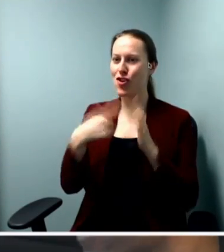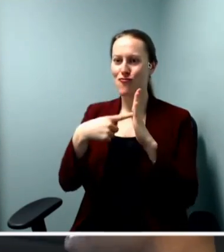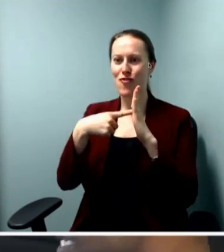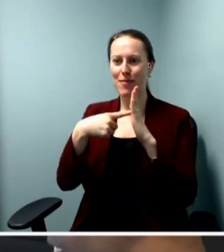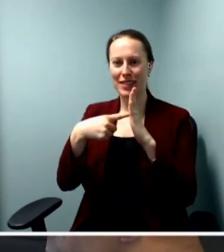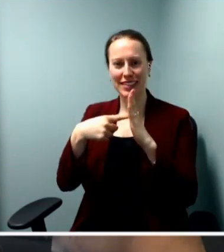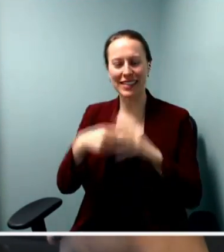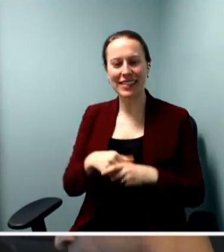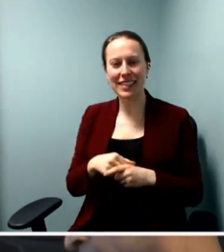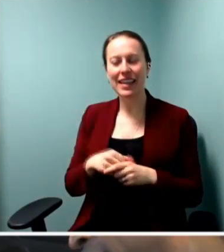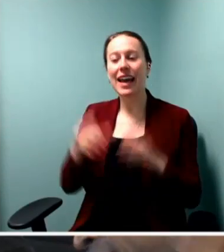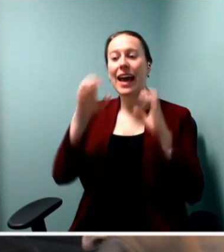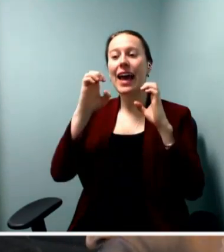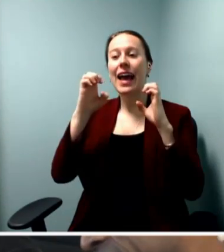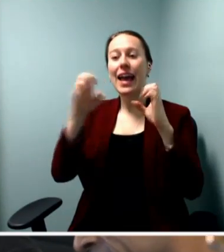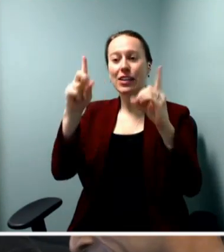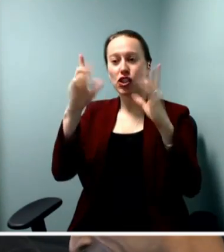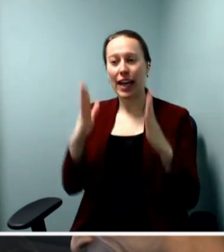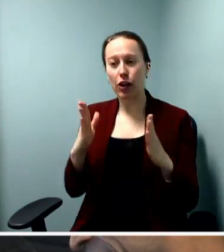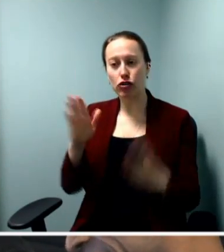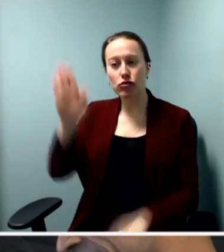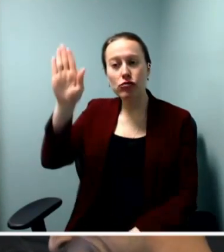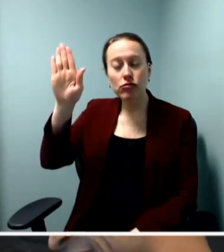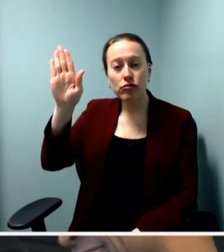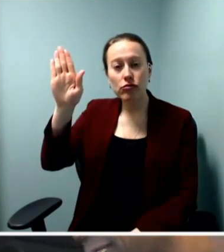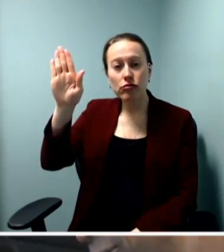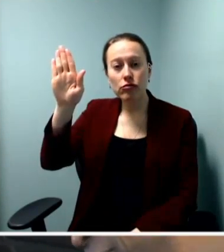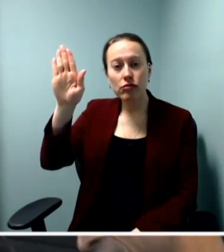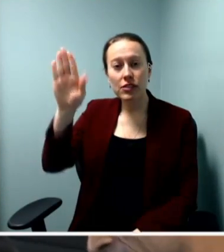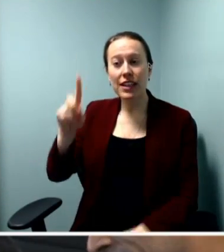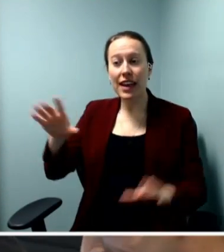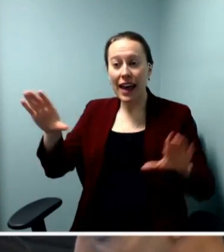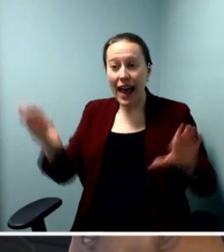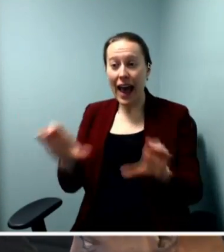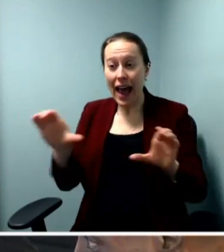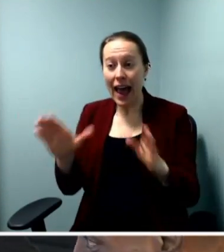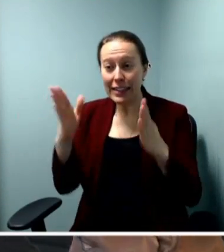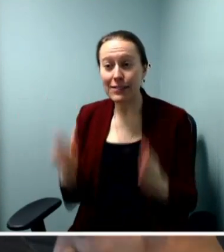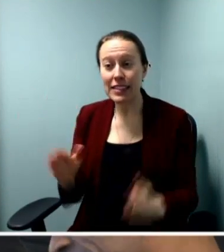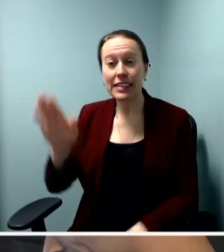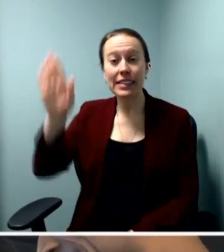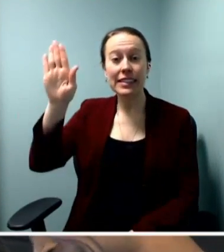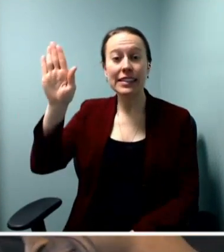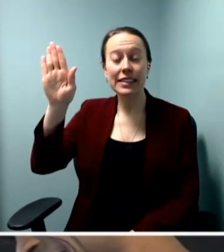How about educators? Activists? Yeah, good.